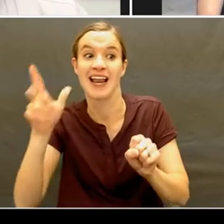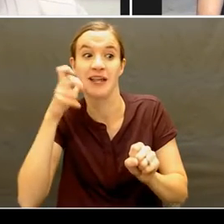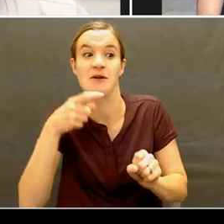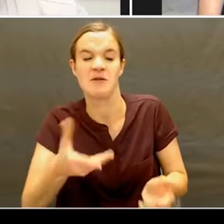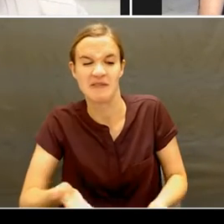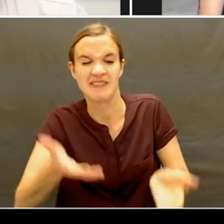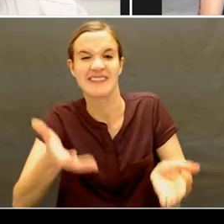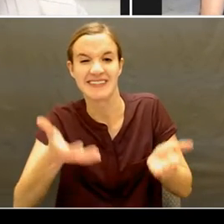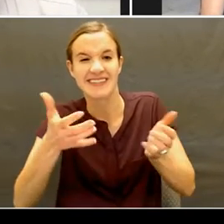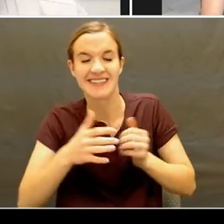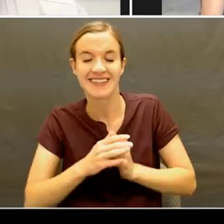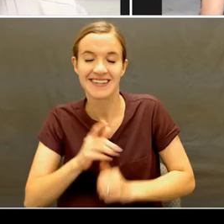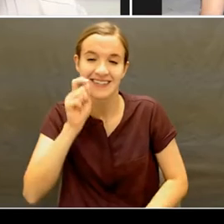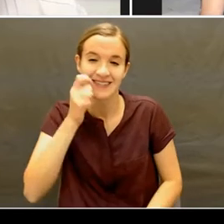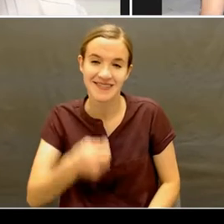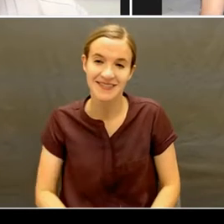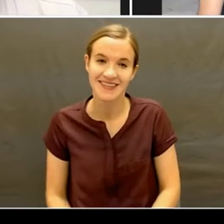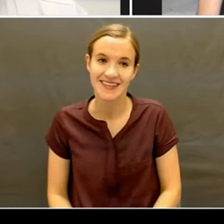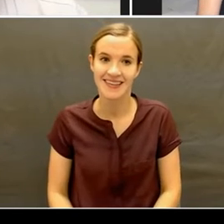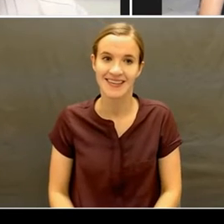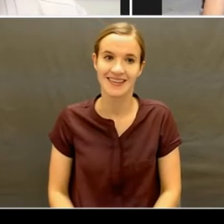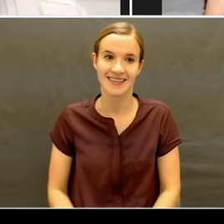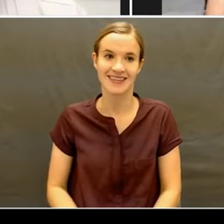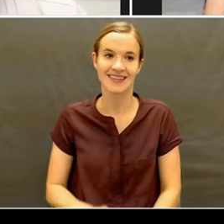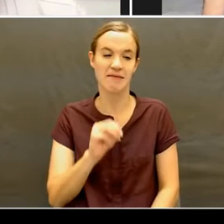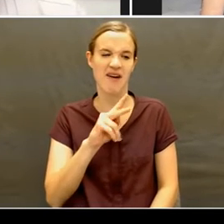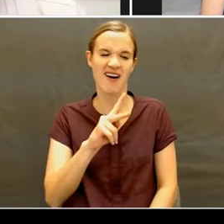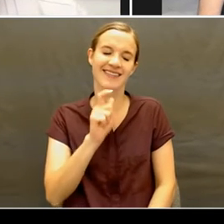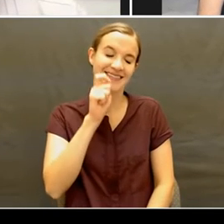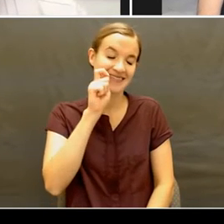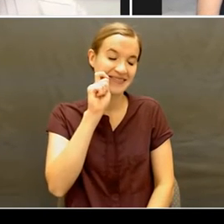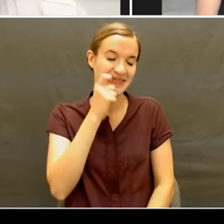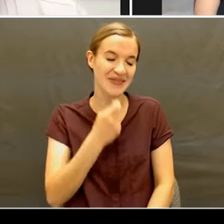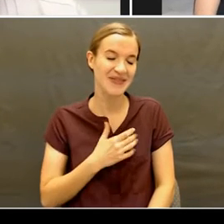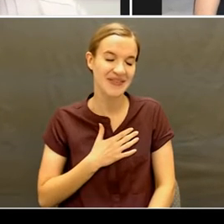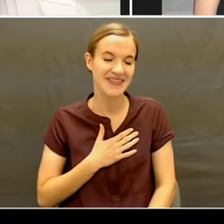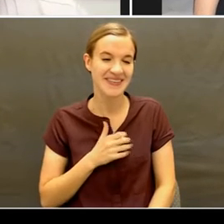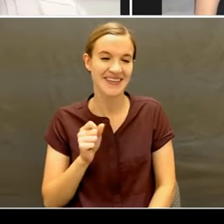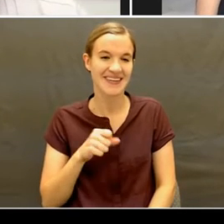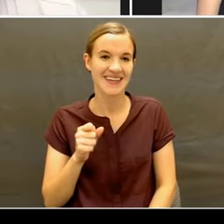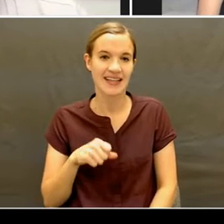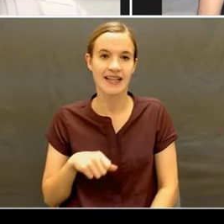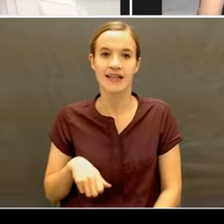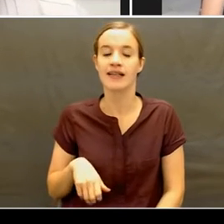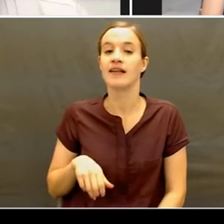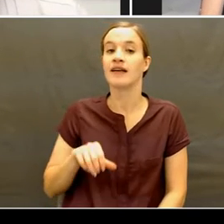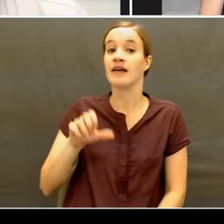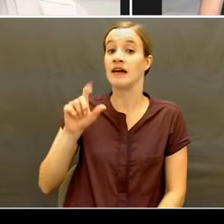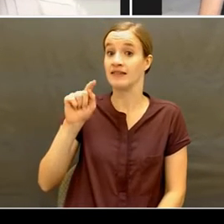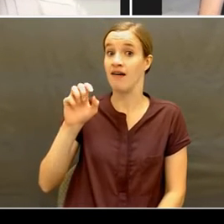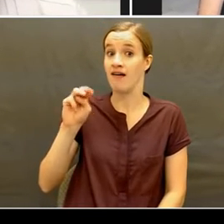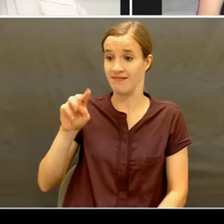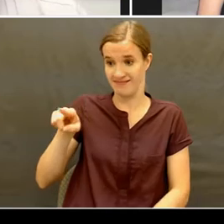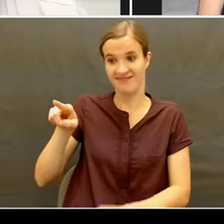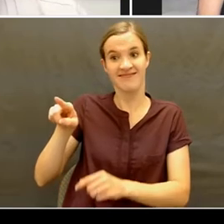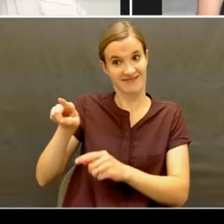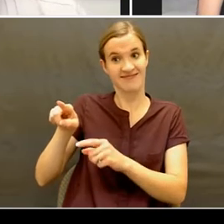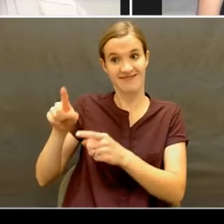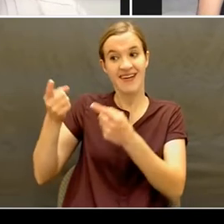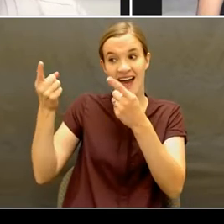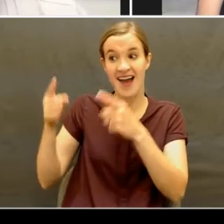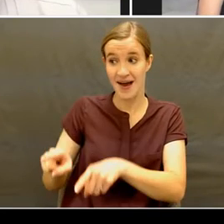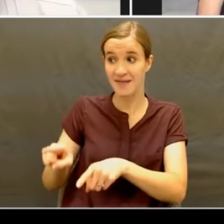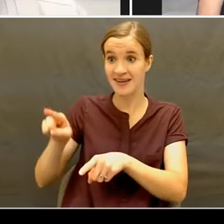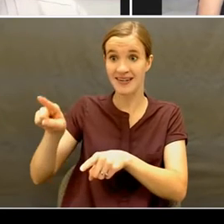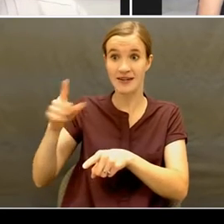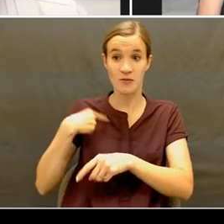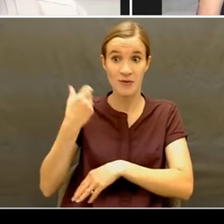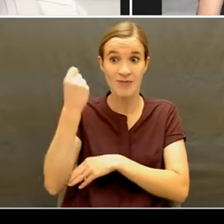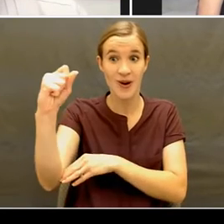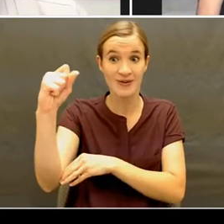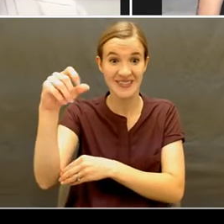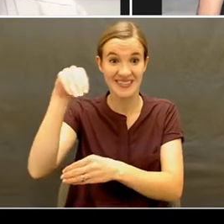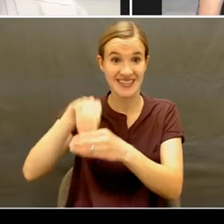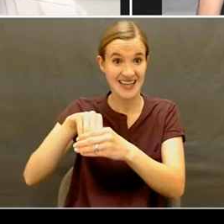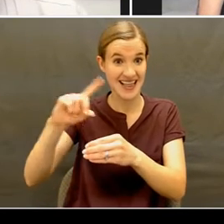yeah, over 104 people were arrested. We locked down the Capitol for eight hours, which you can't,